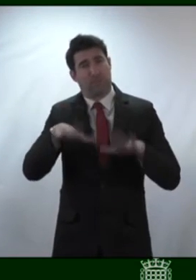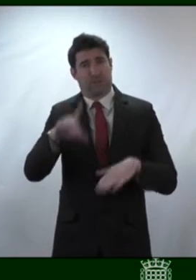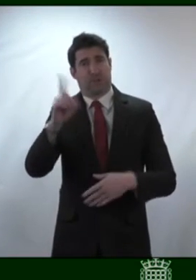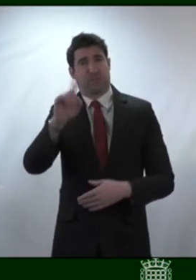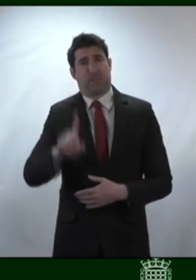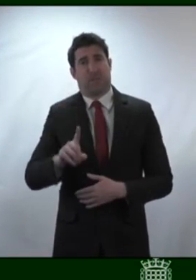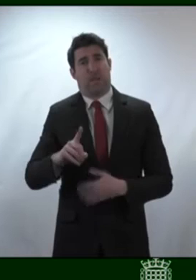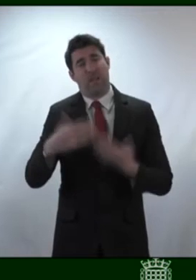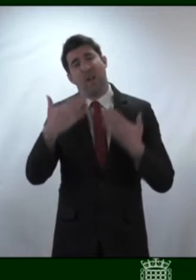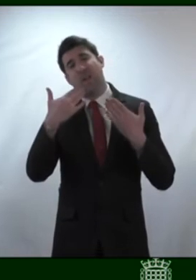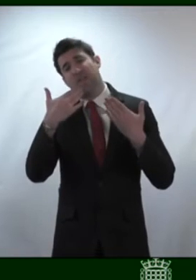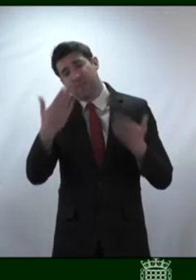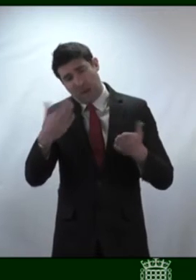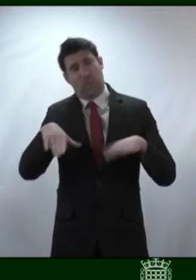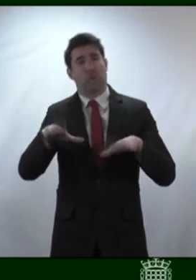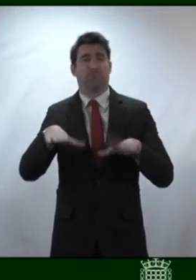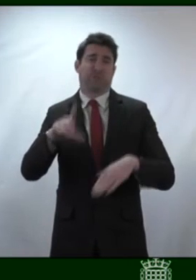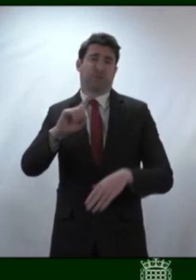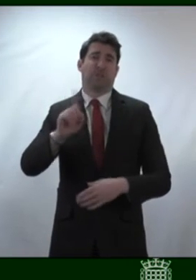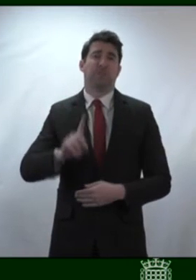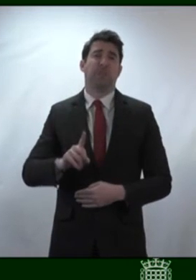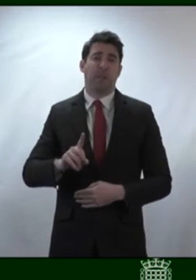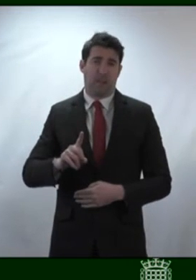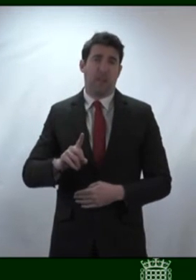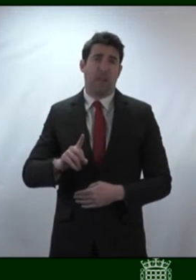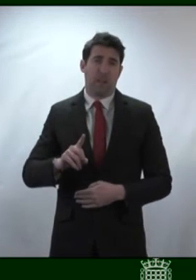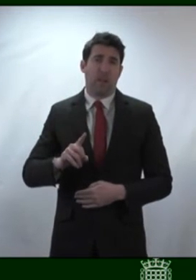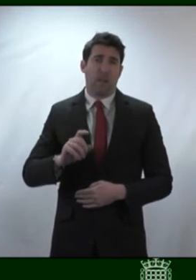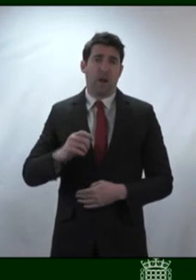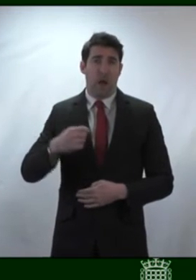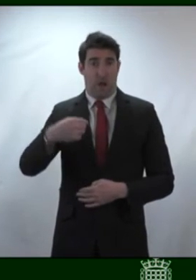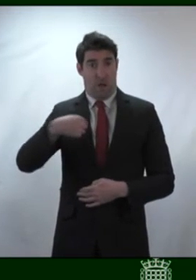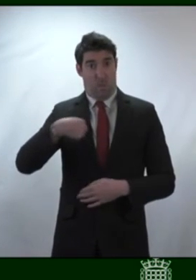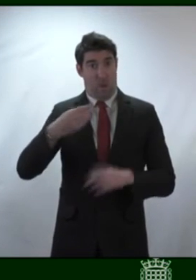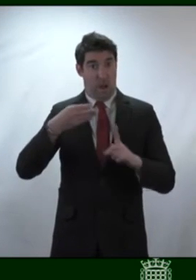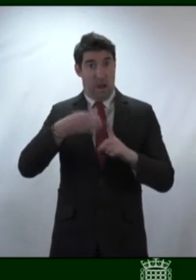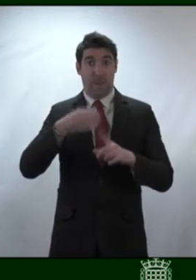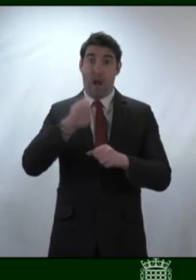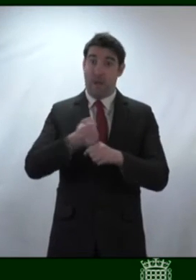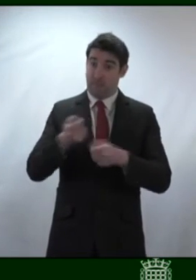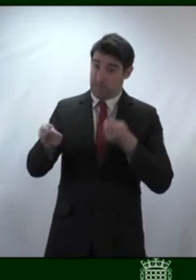will, of course, continue to reflect that as we go forward with the tiering approach, and we will